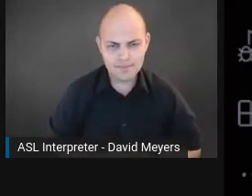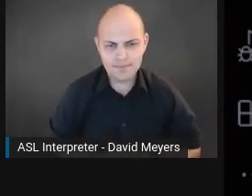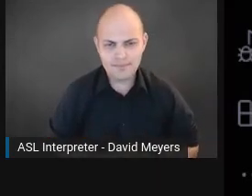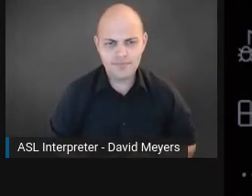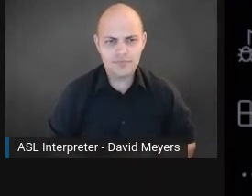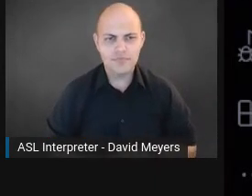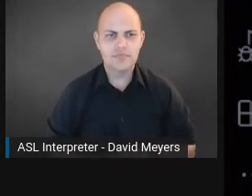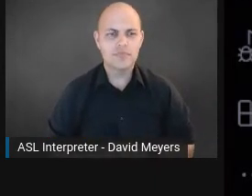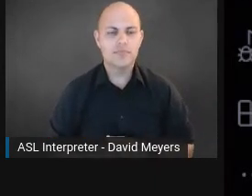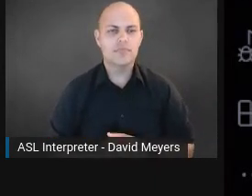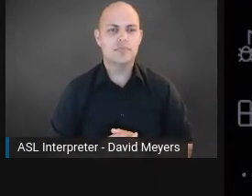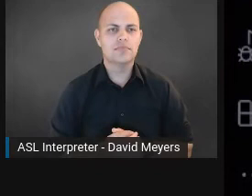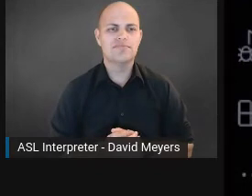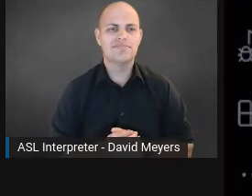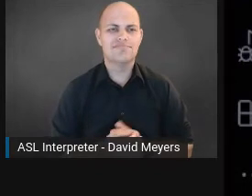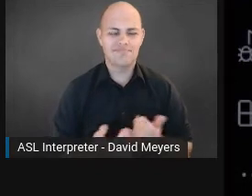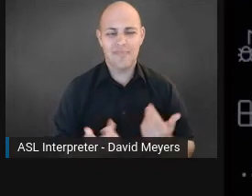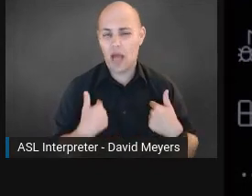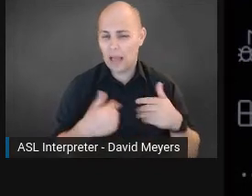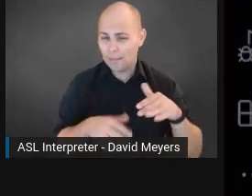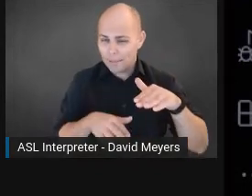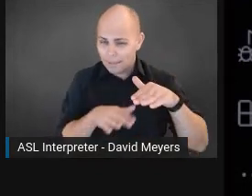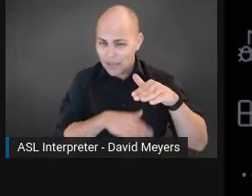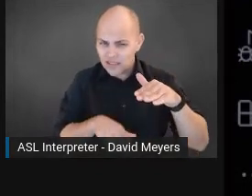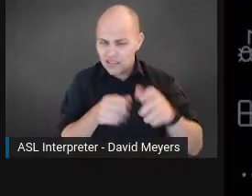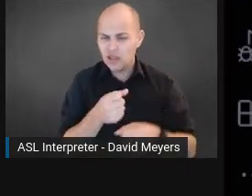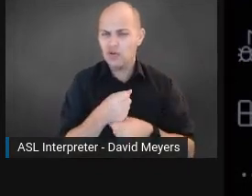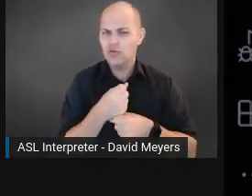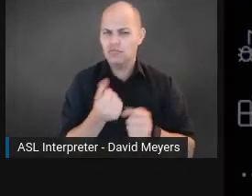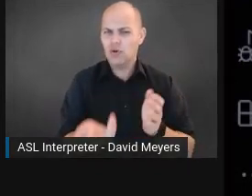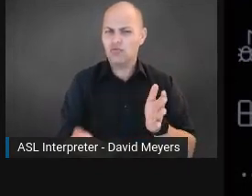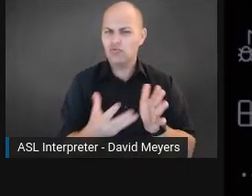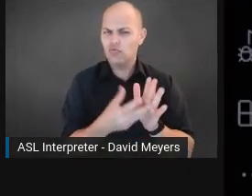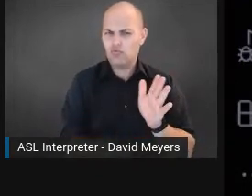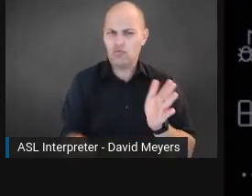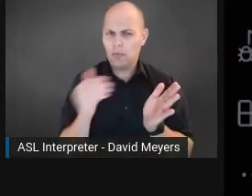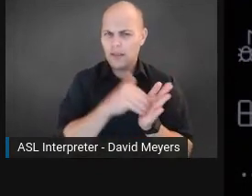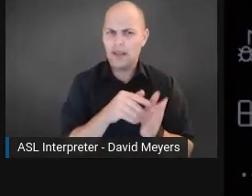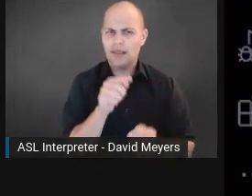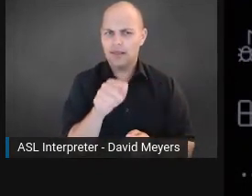I basically, replicated this two more times. We have another h3 and button.